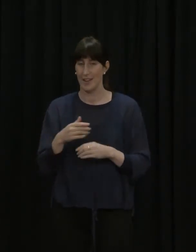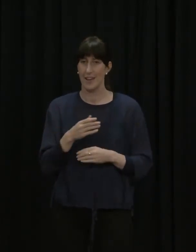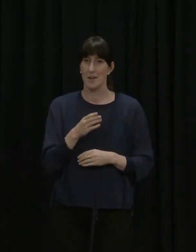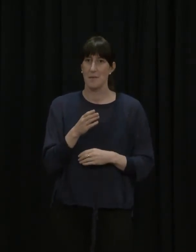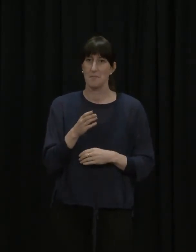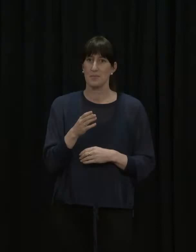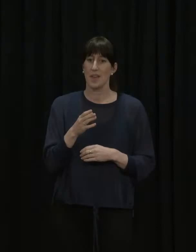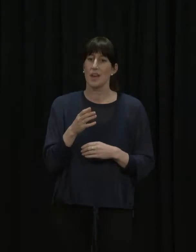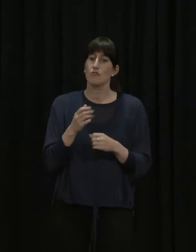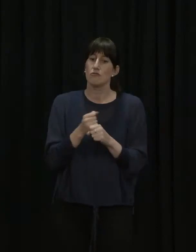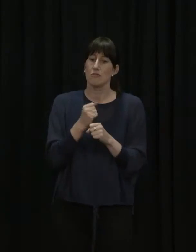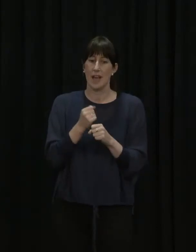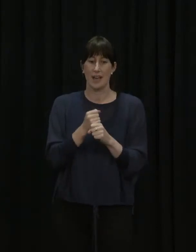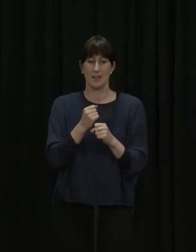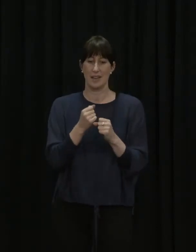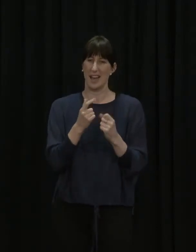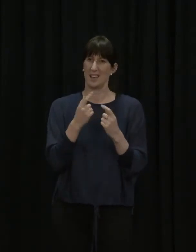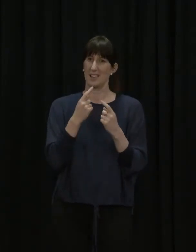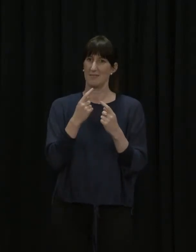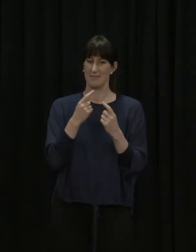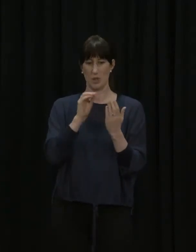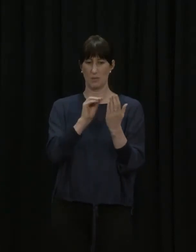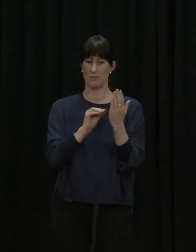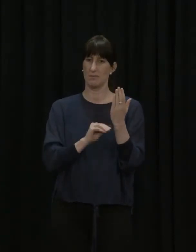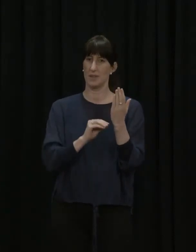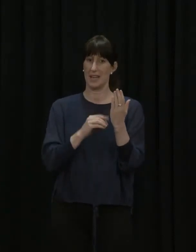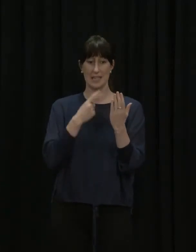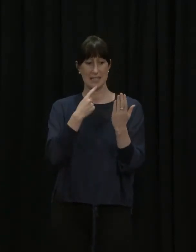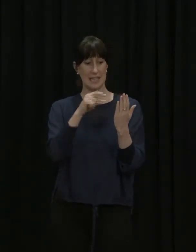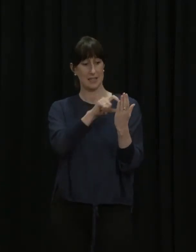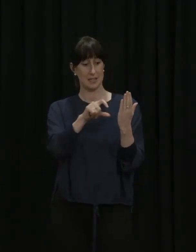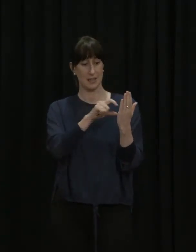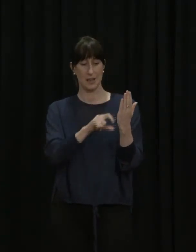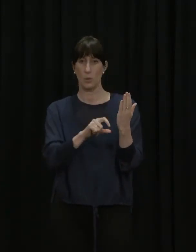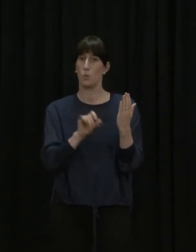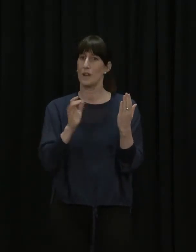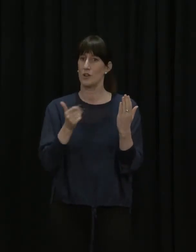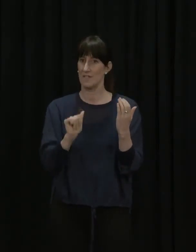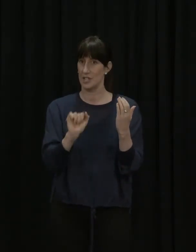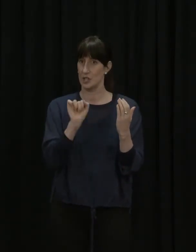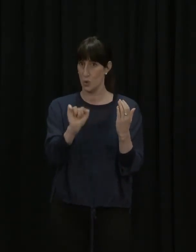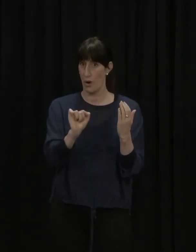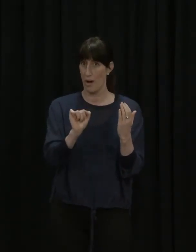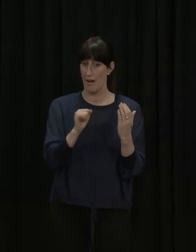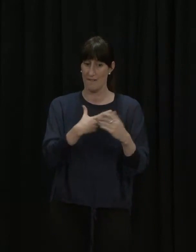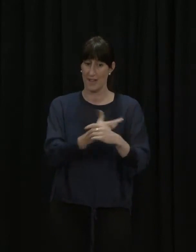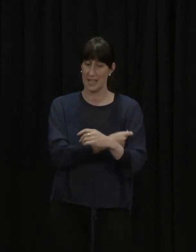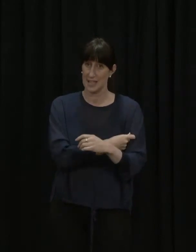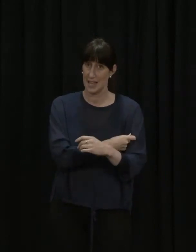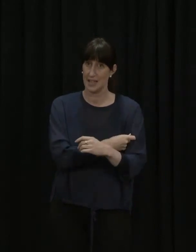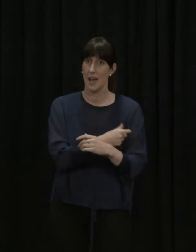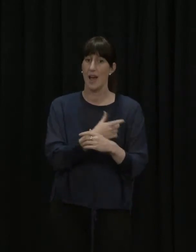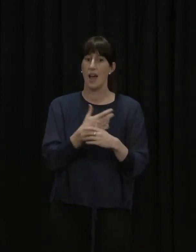created their profile.